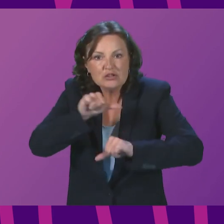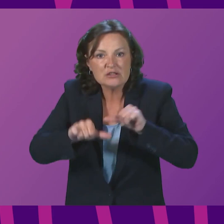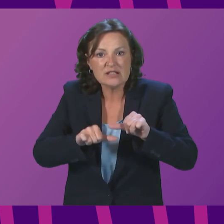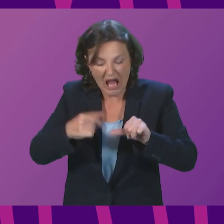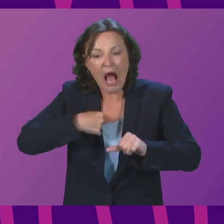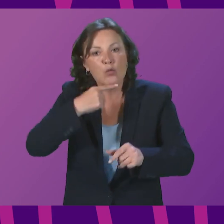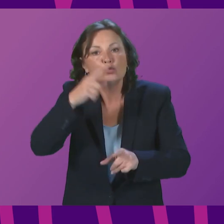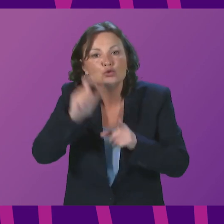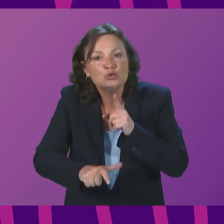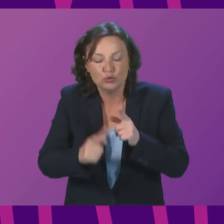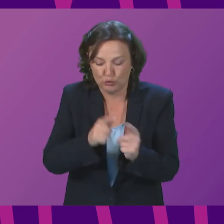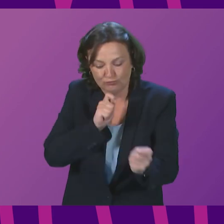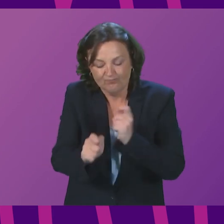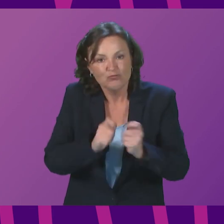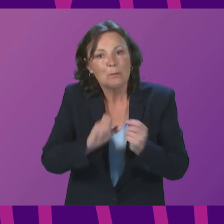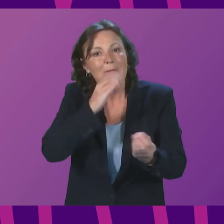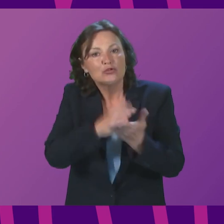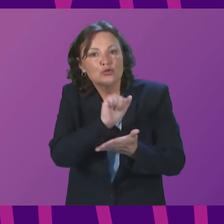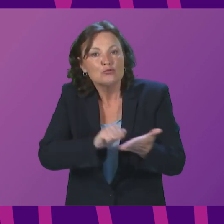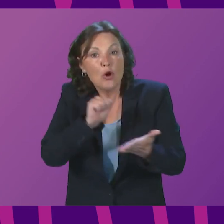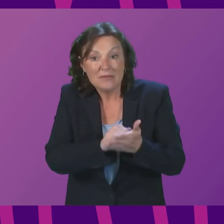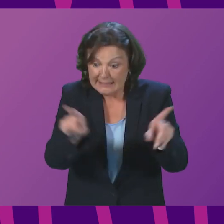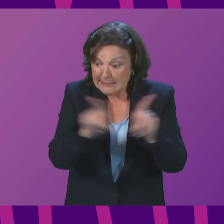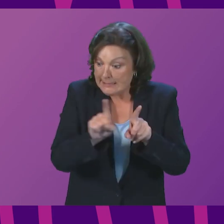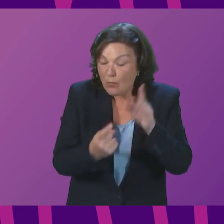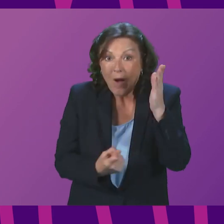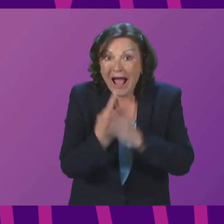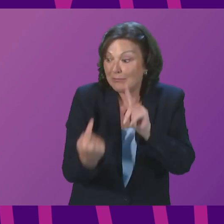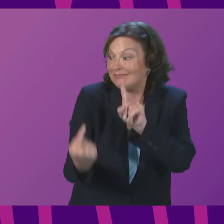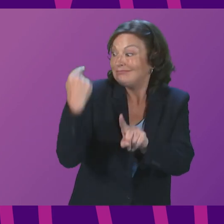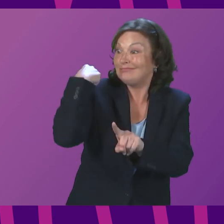them right, just as the Scottish Government did when the issues were raised about the Scottish Government.